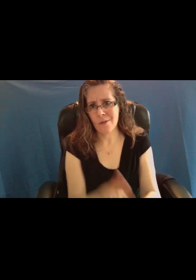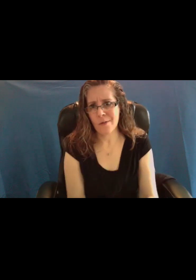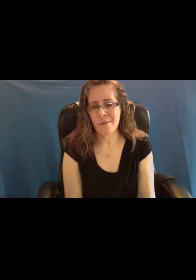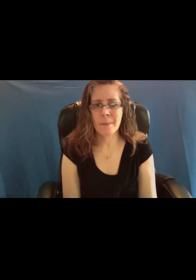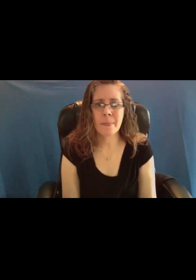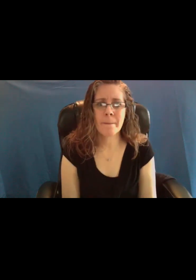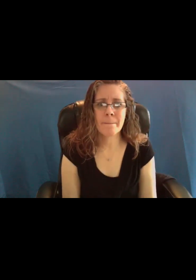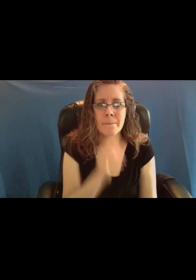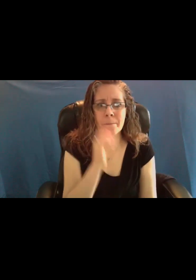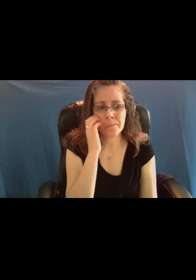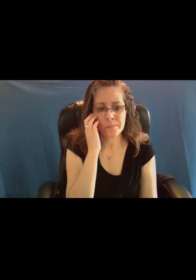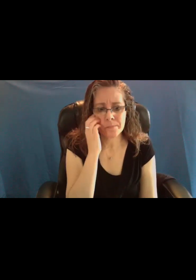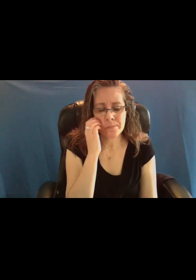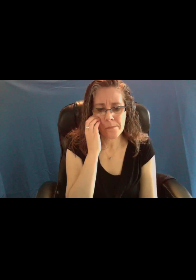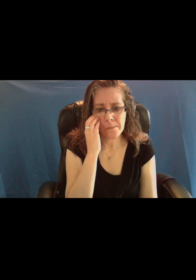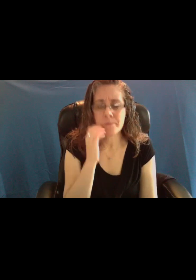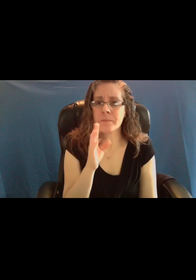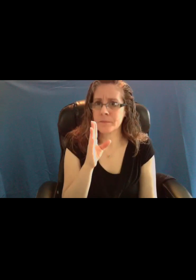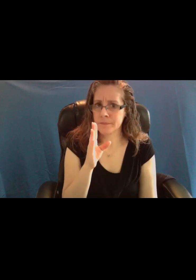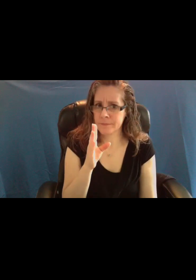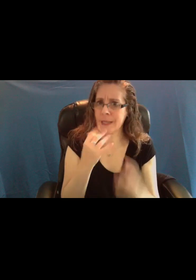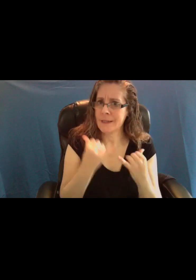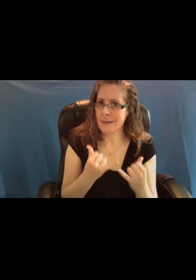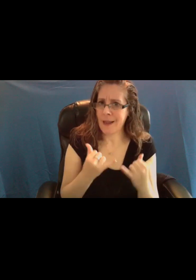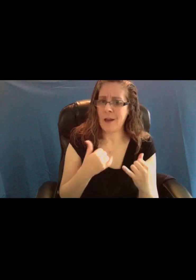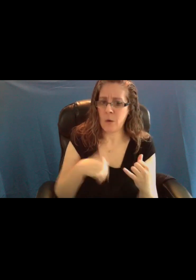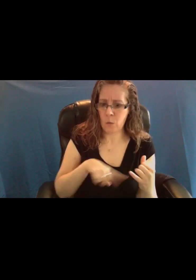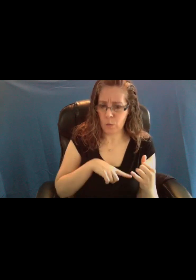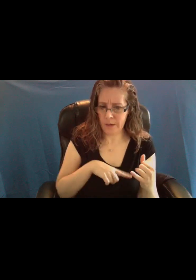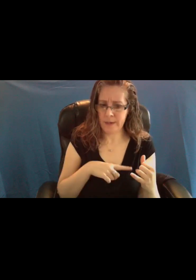basic overview how to create an successful document in Microsoft